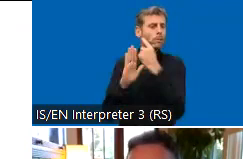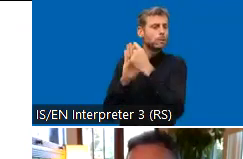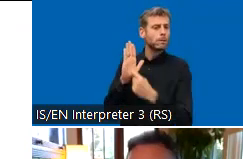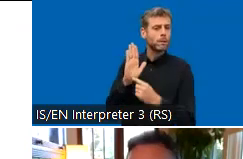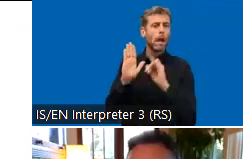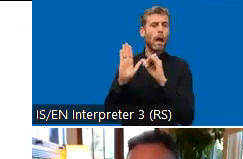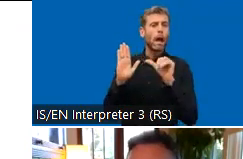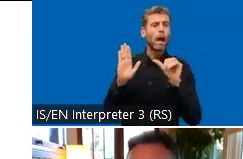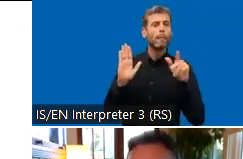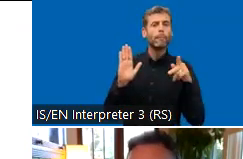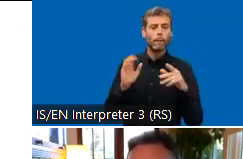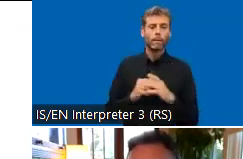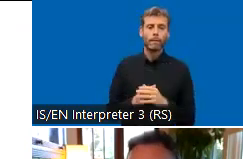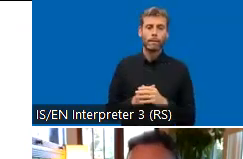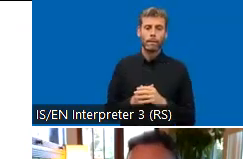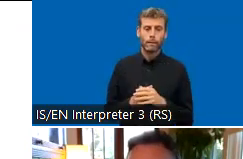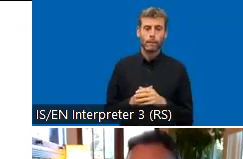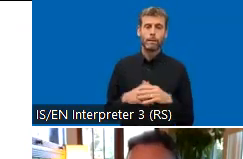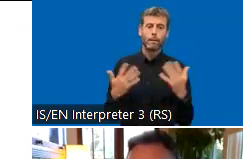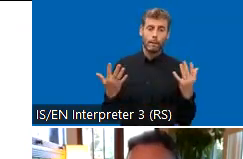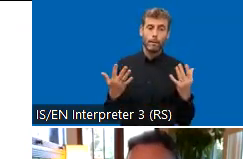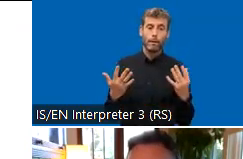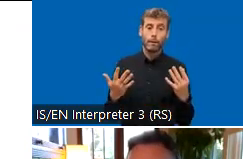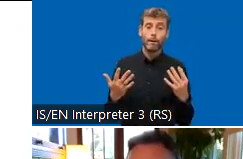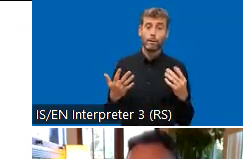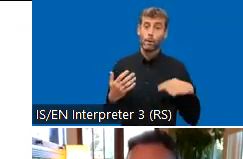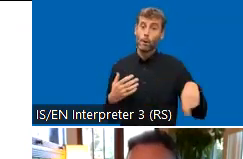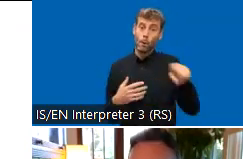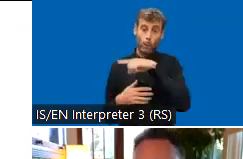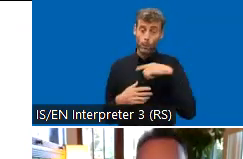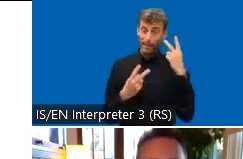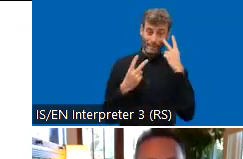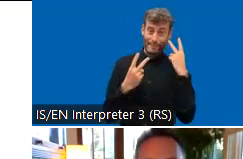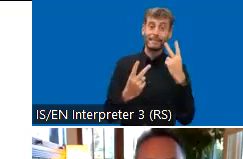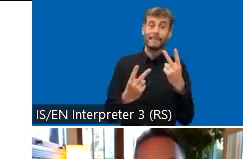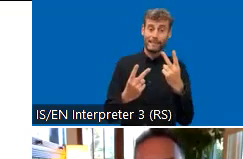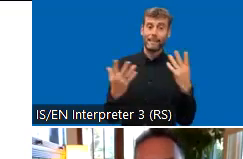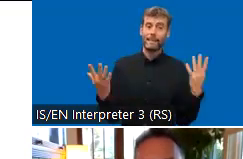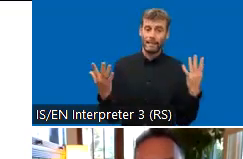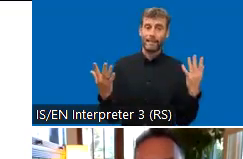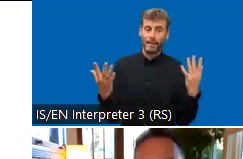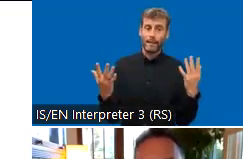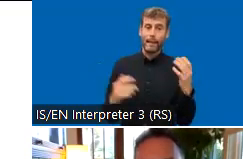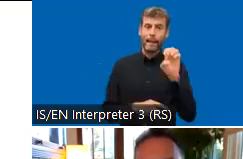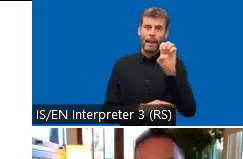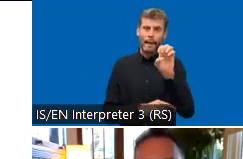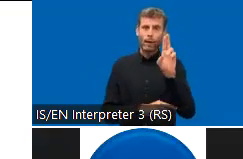As we have all witnessed today, through the program, the EU is taking the lead in the accessibility